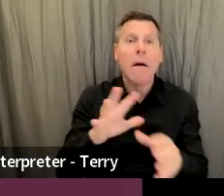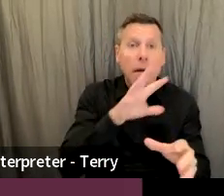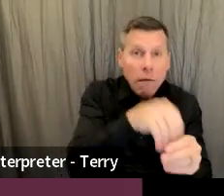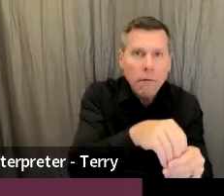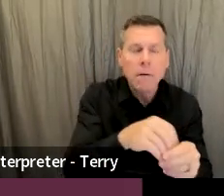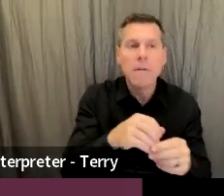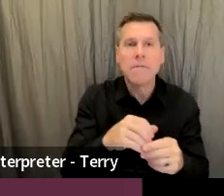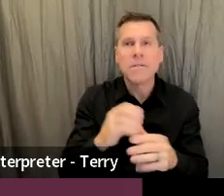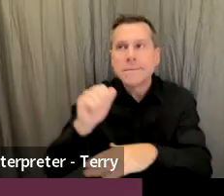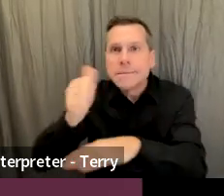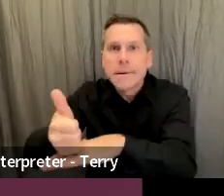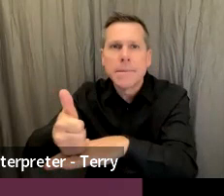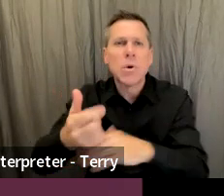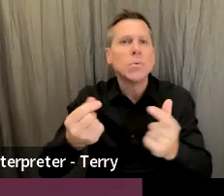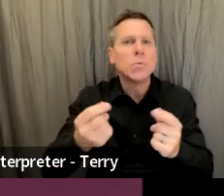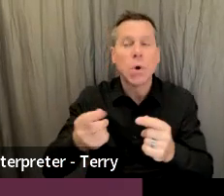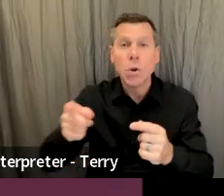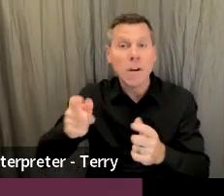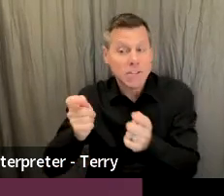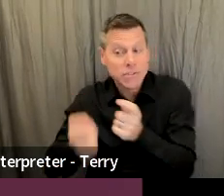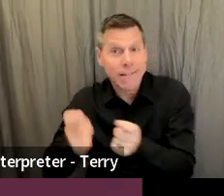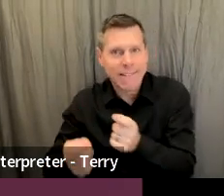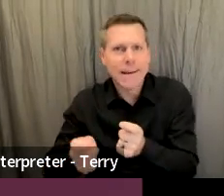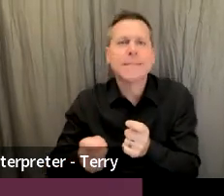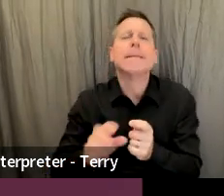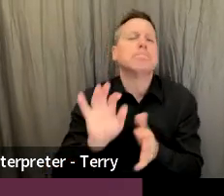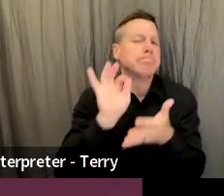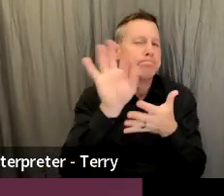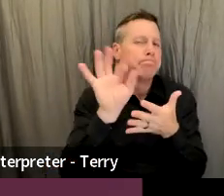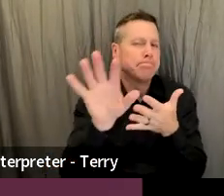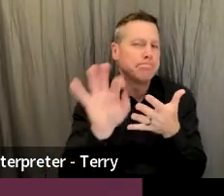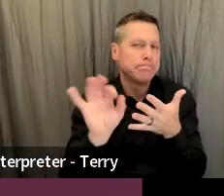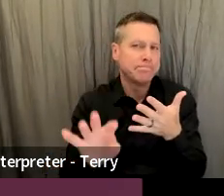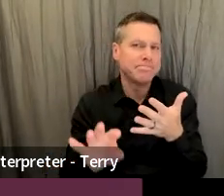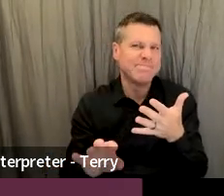your course, revise your syllabus, that sort of thing. And then at the bottom are the different